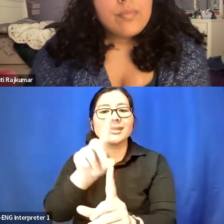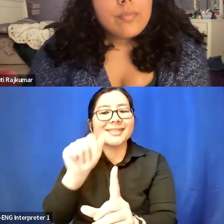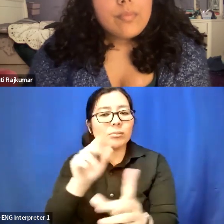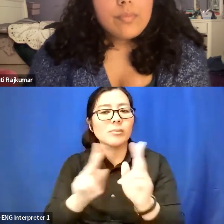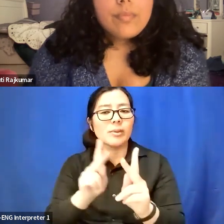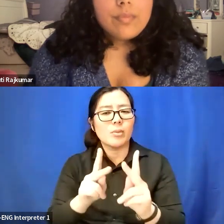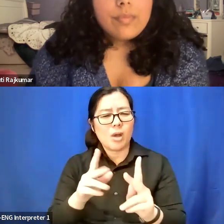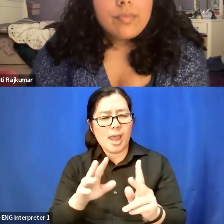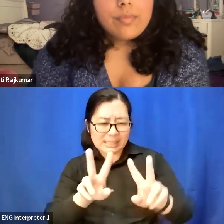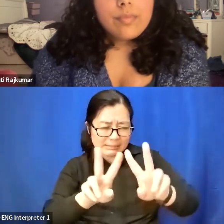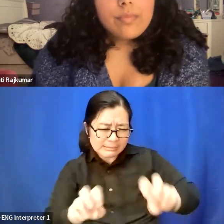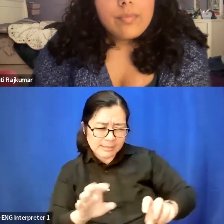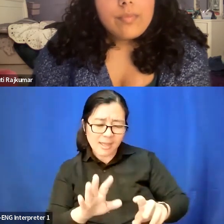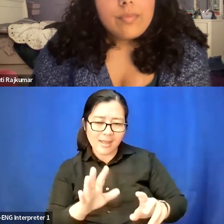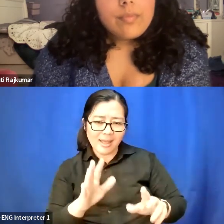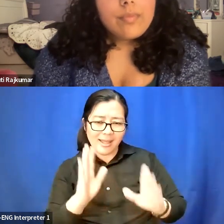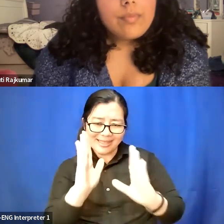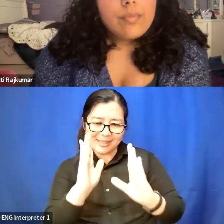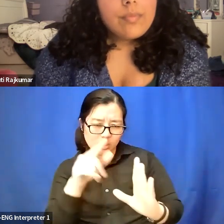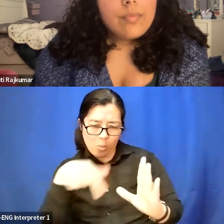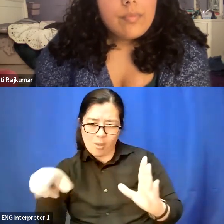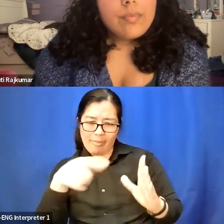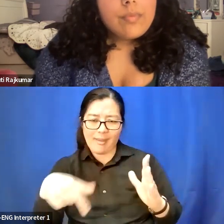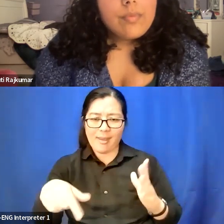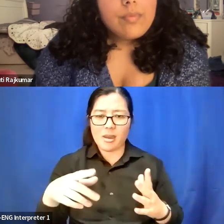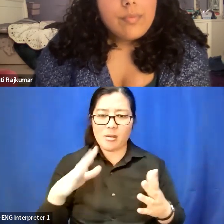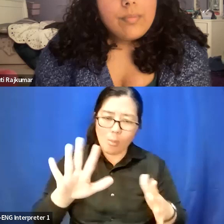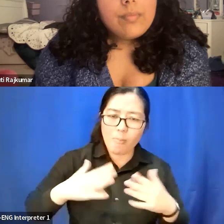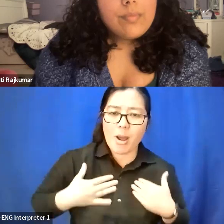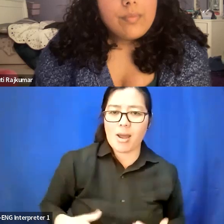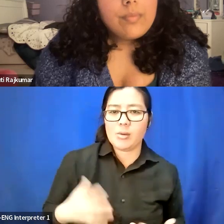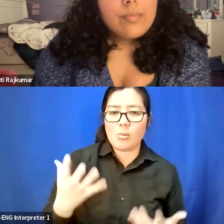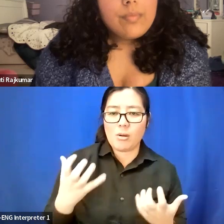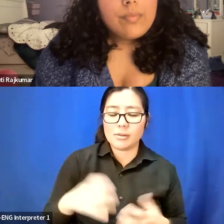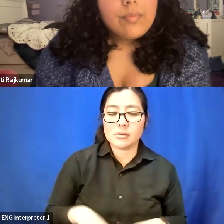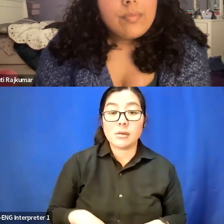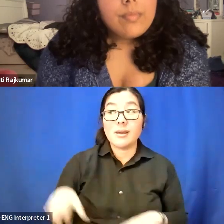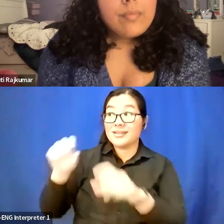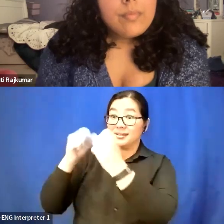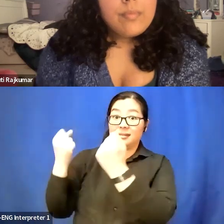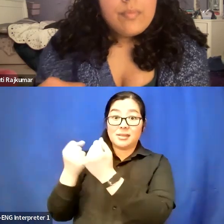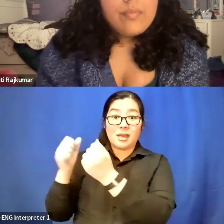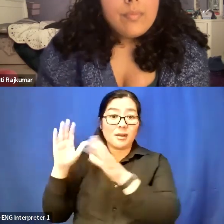want, but also to like as a society focus more on the social model,